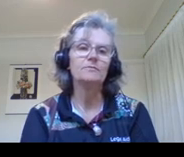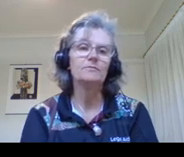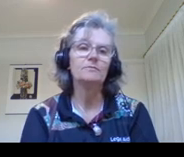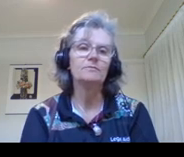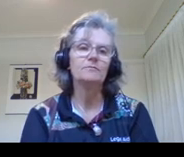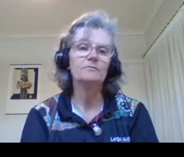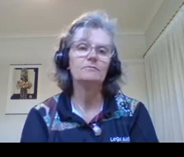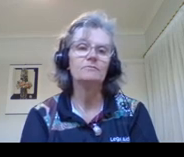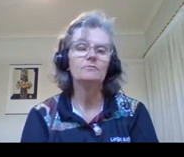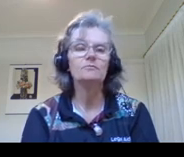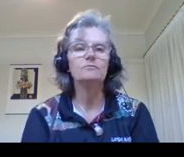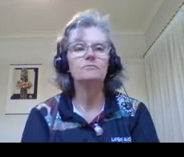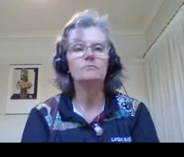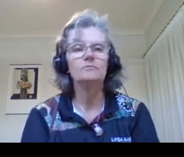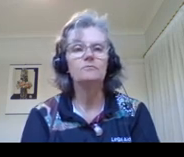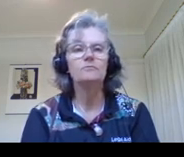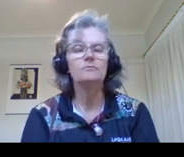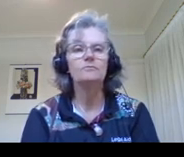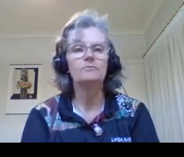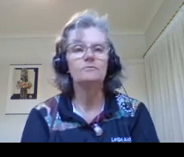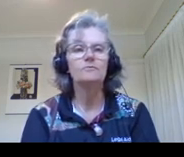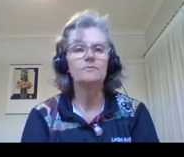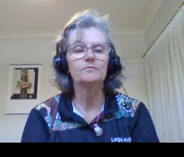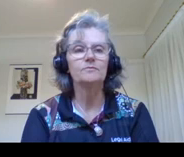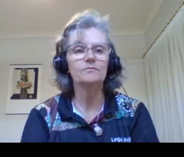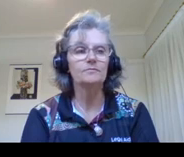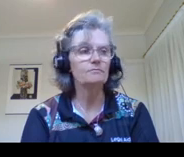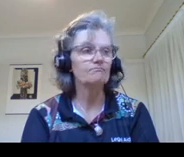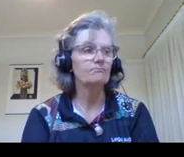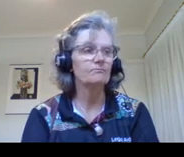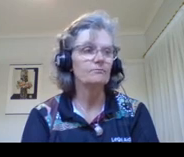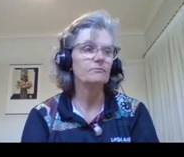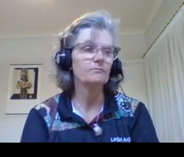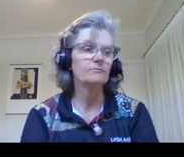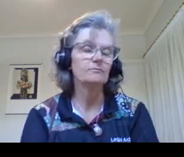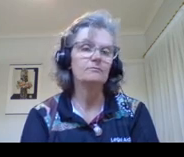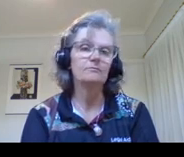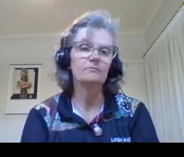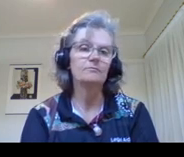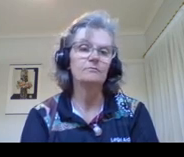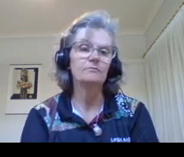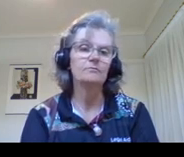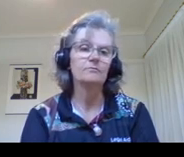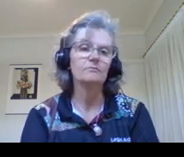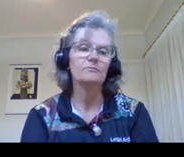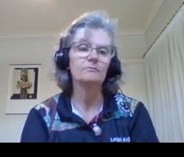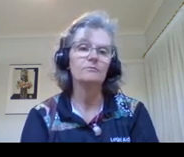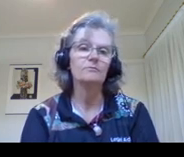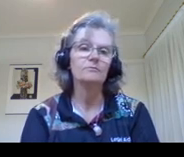but the two things that I’d say the first is that quite often scammers aren’t based in Australia